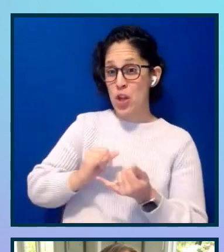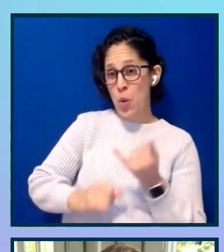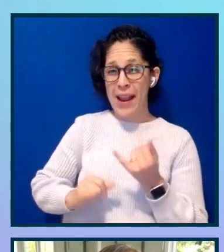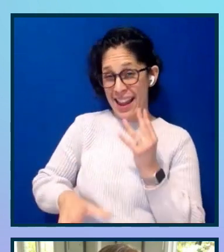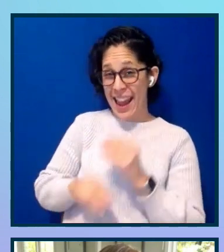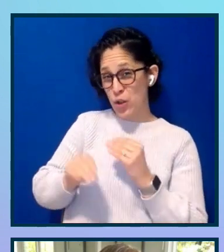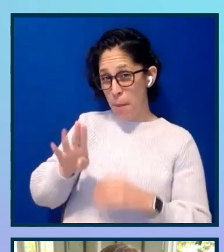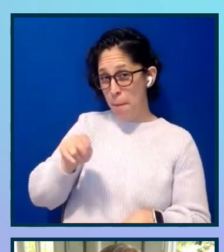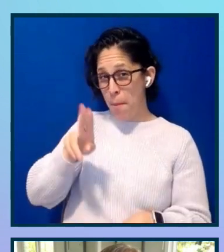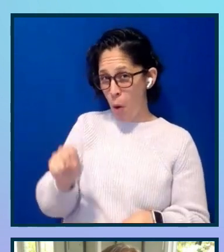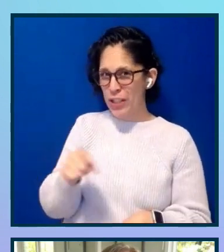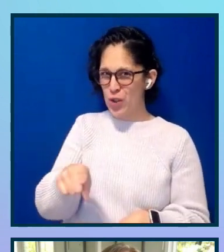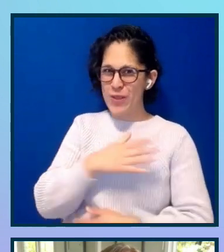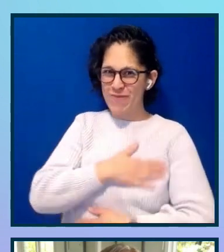so I would encourage you to hang out.